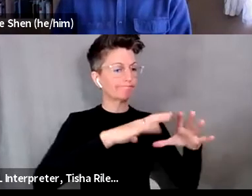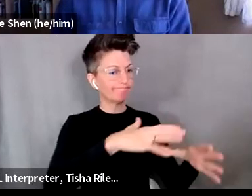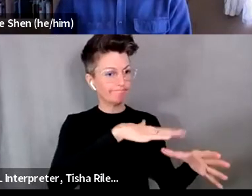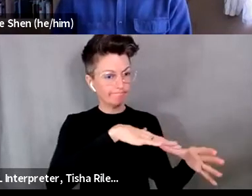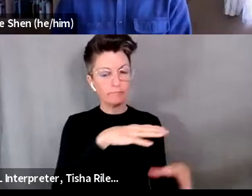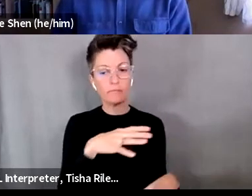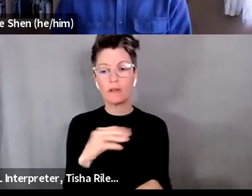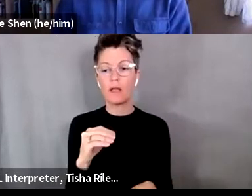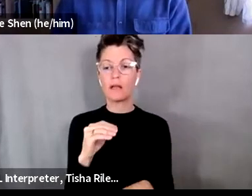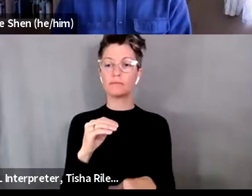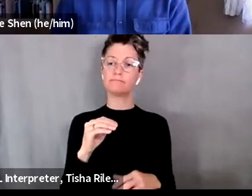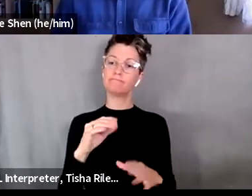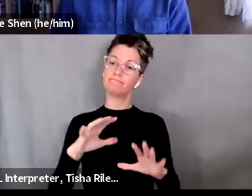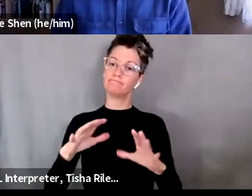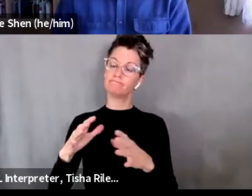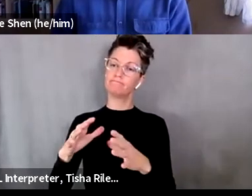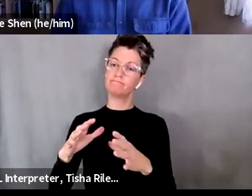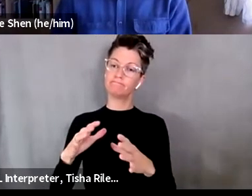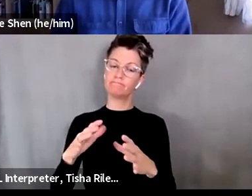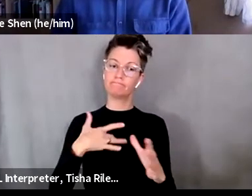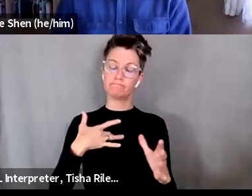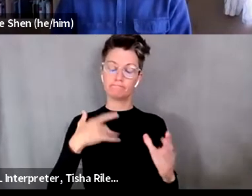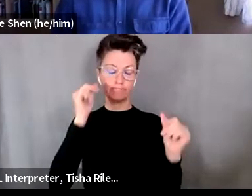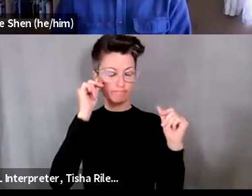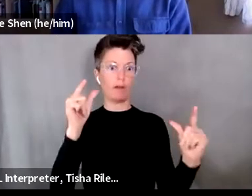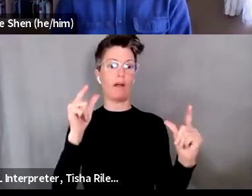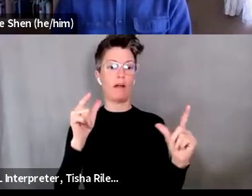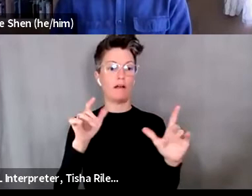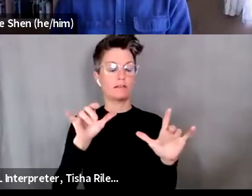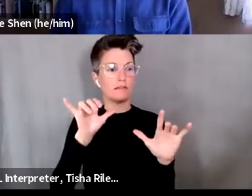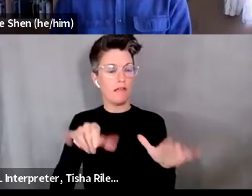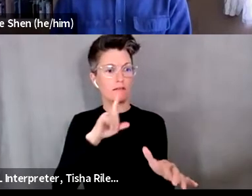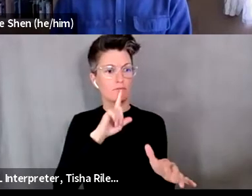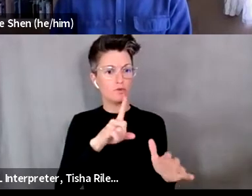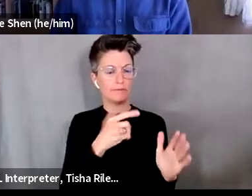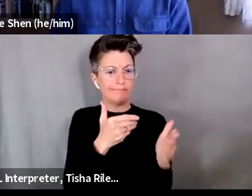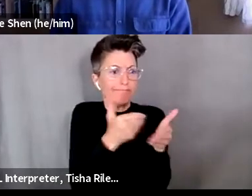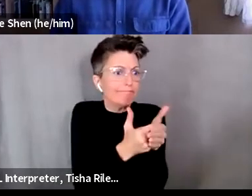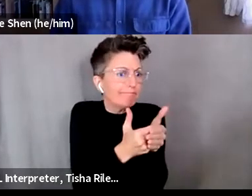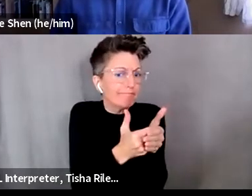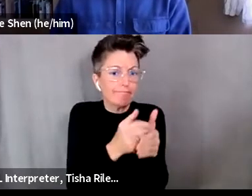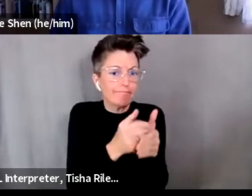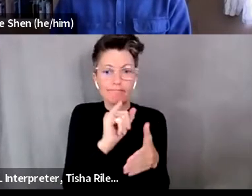you know, being surprised often at the intimacy that, you know, doctors will give you